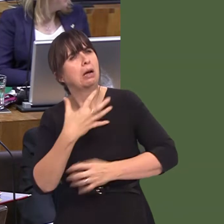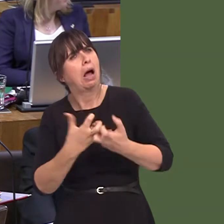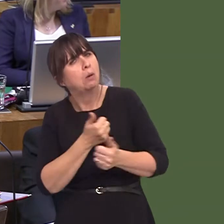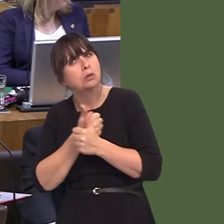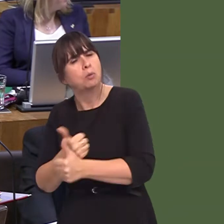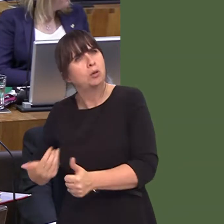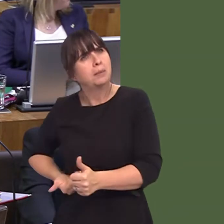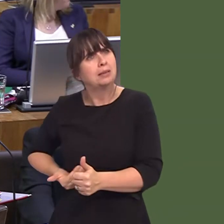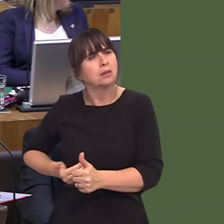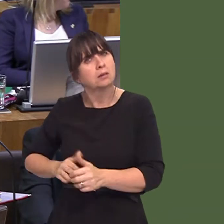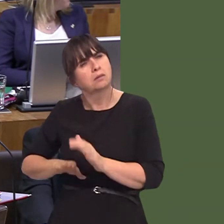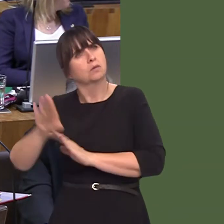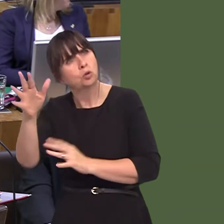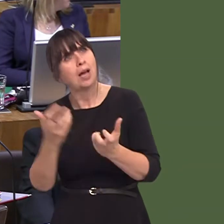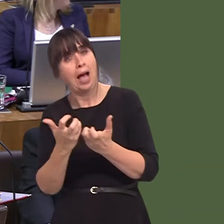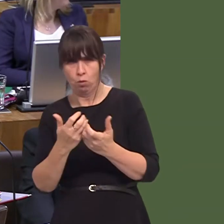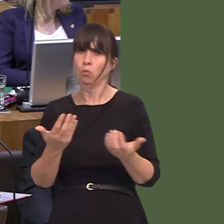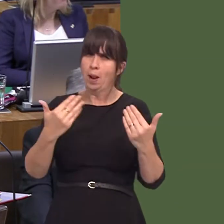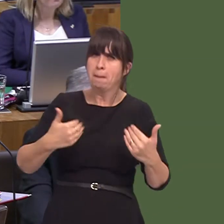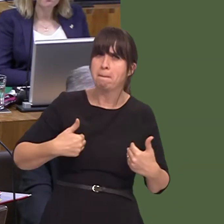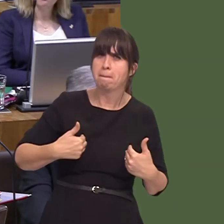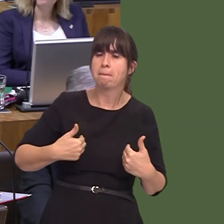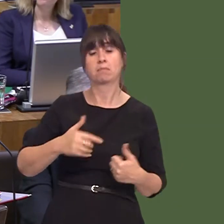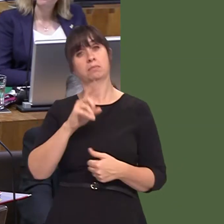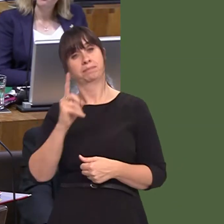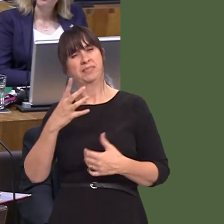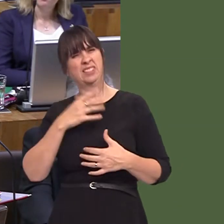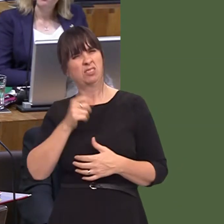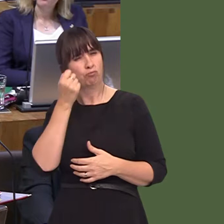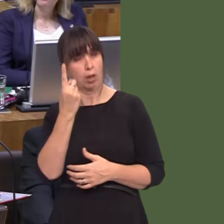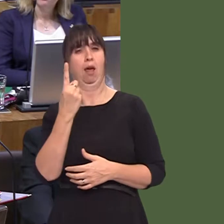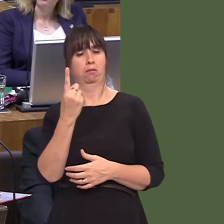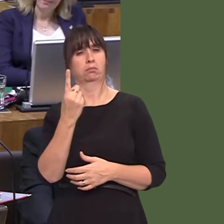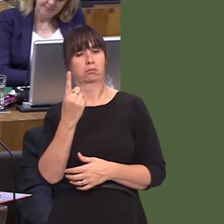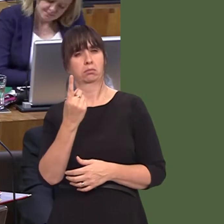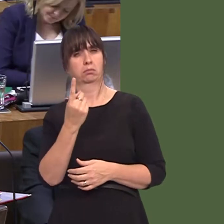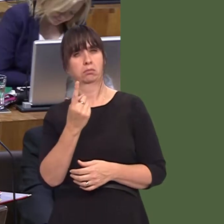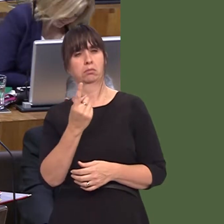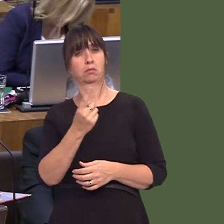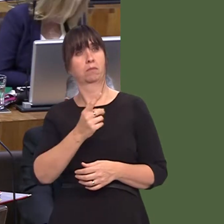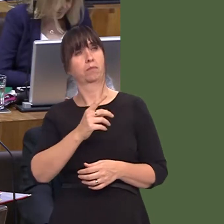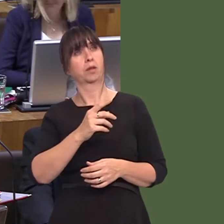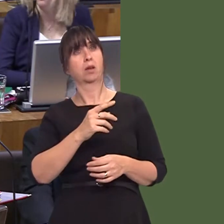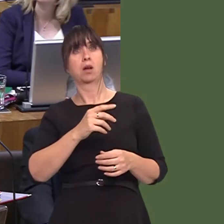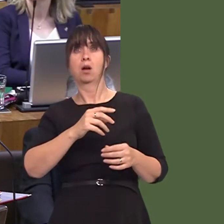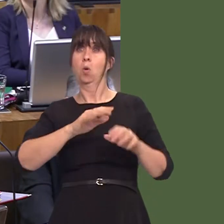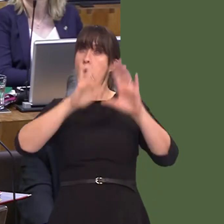businesses in the future, but we have to understand that all countriesówell, all open countriesórely